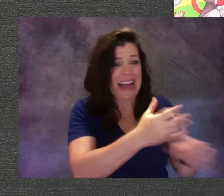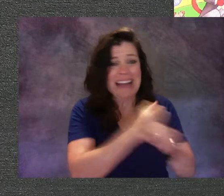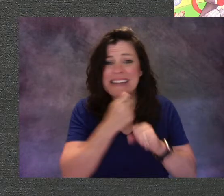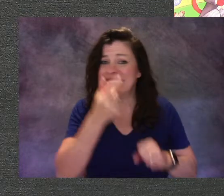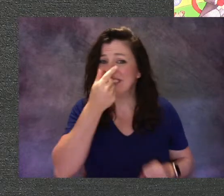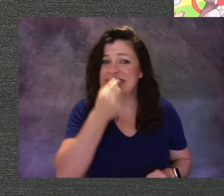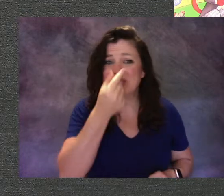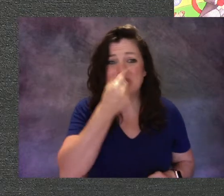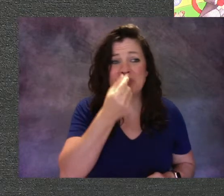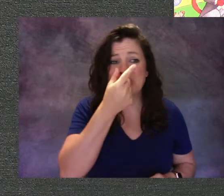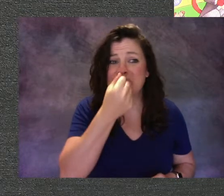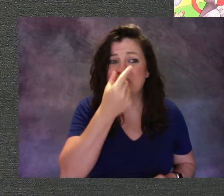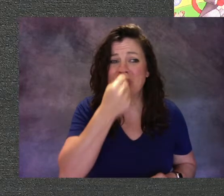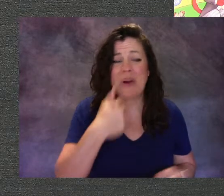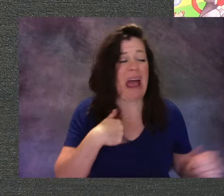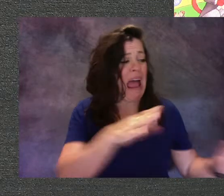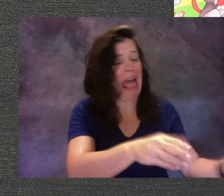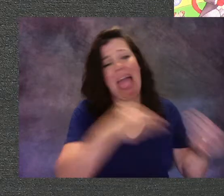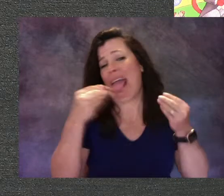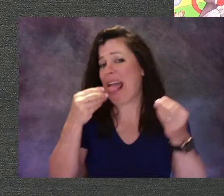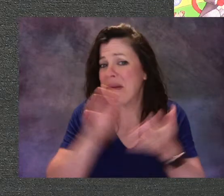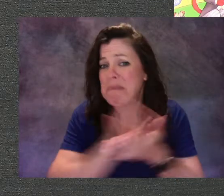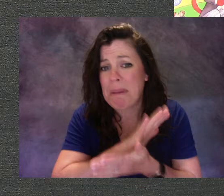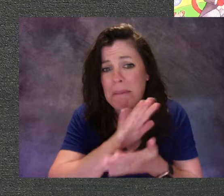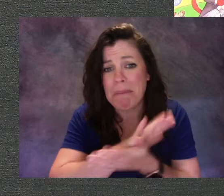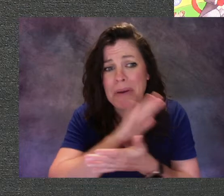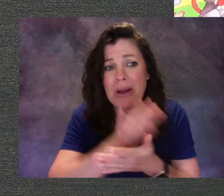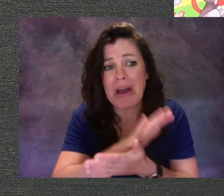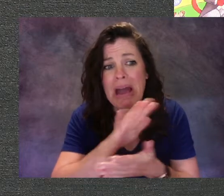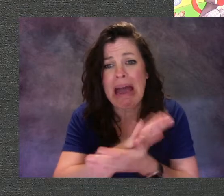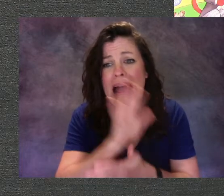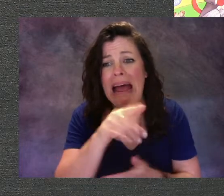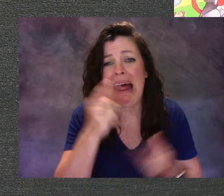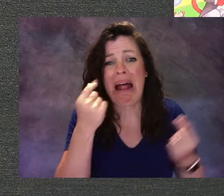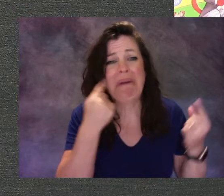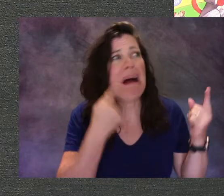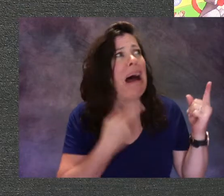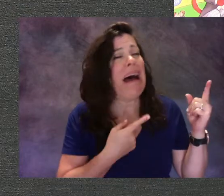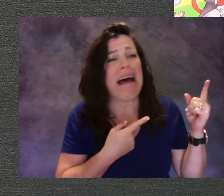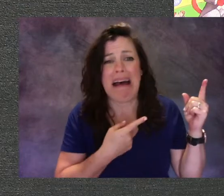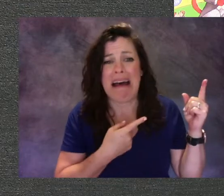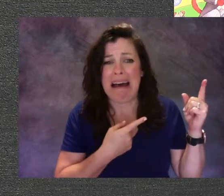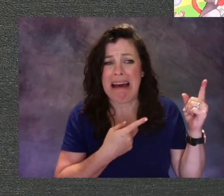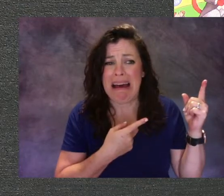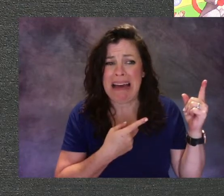and I grabbed this paper by accident, and I didn't cover my mouth.